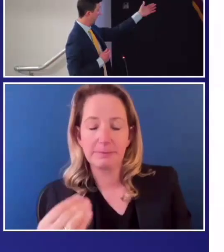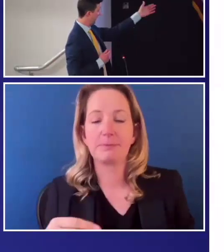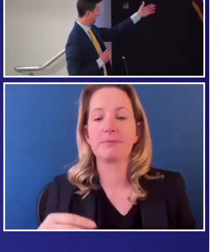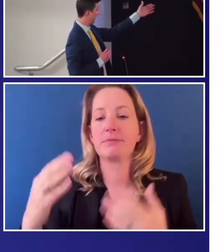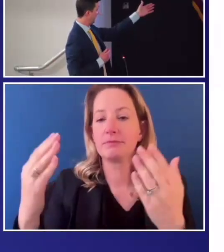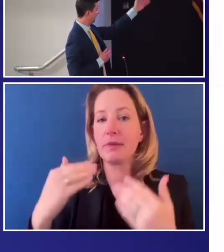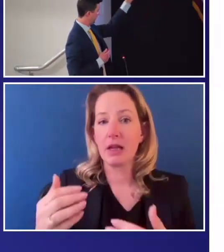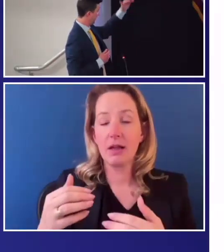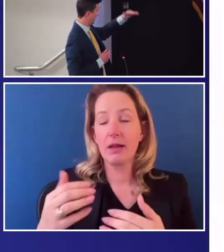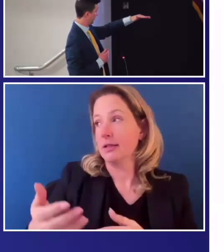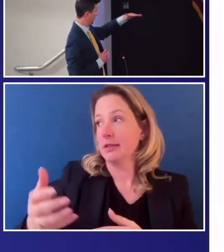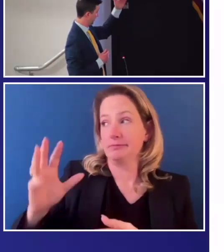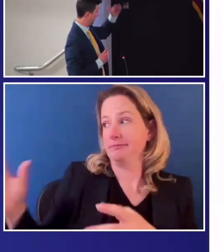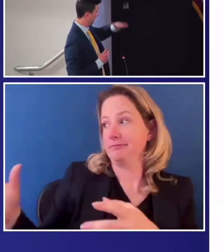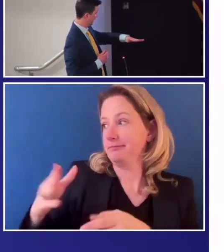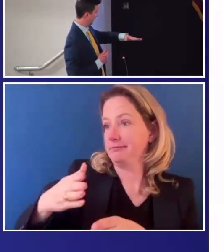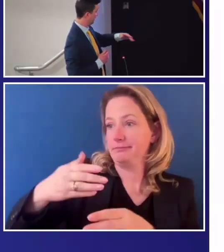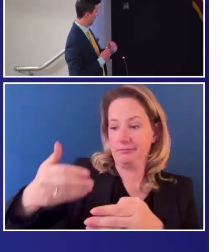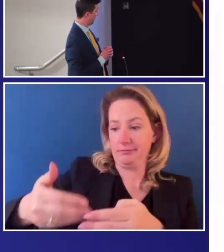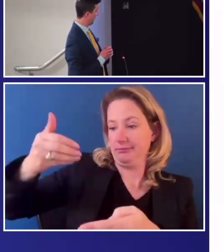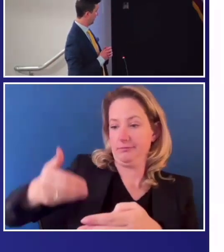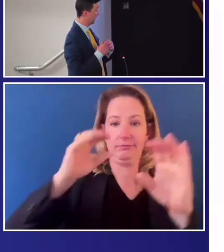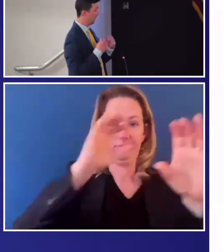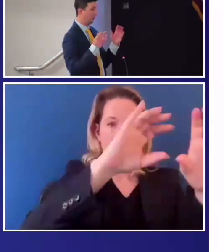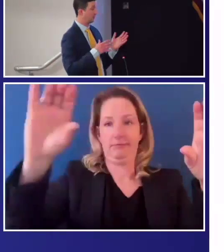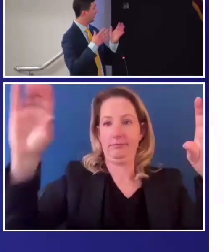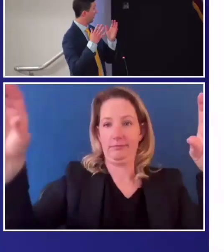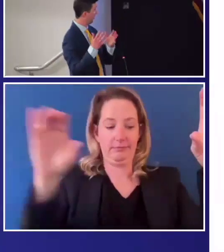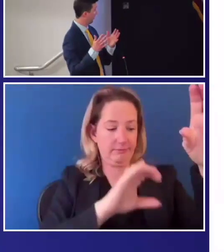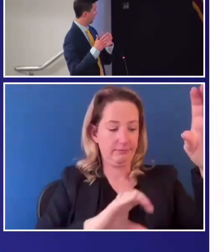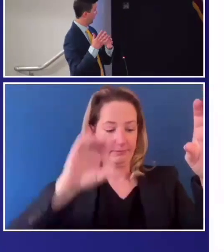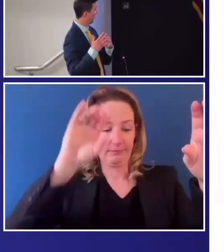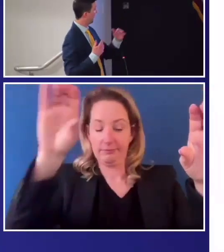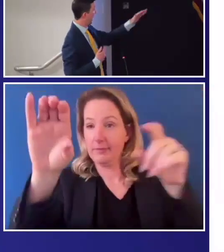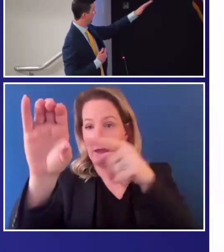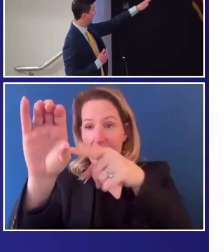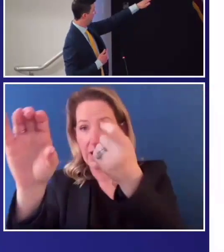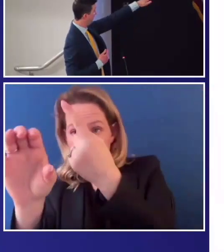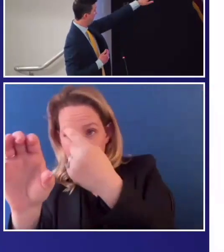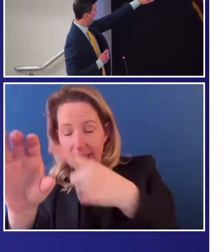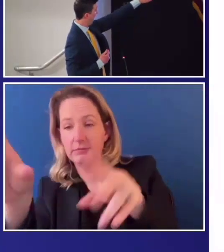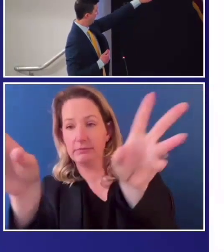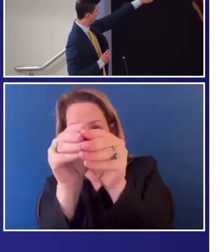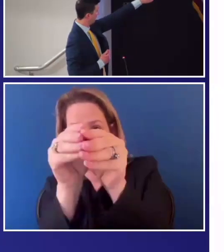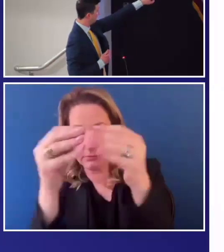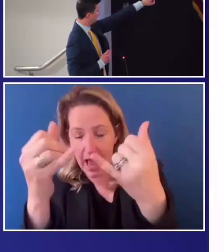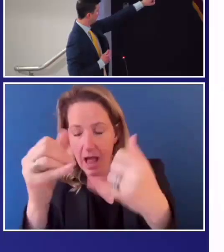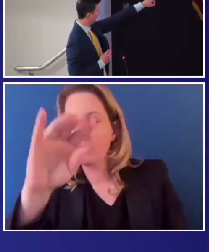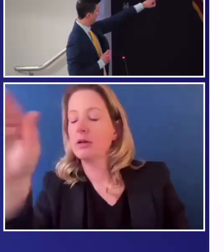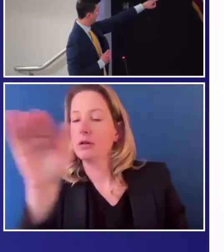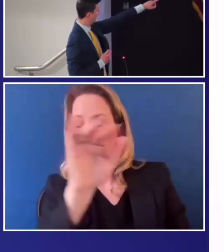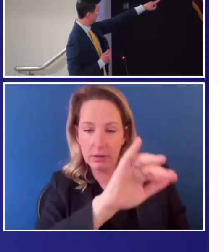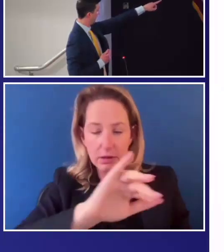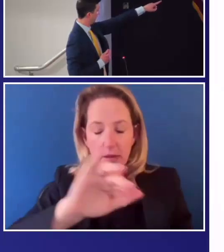you had 11 and the next and the next prior year. So in total you're at 25. And you can see you just follow the exact